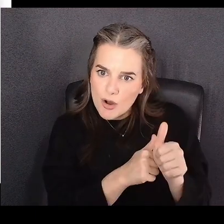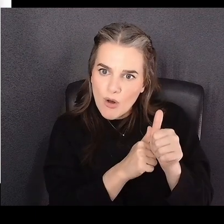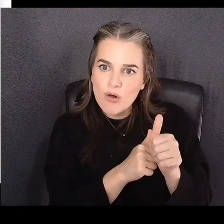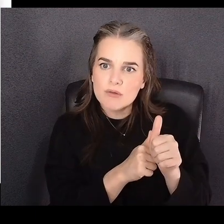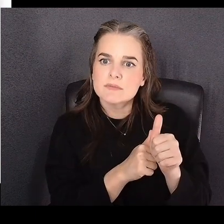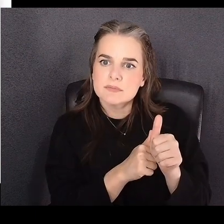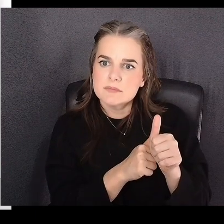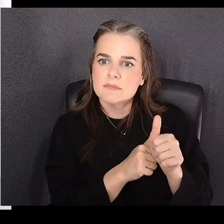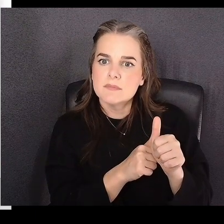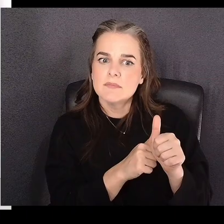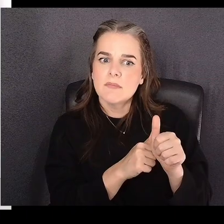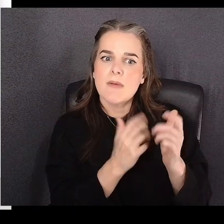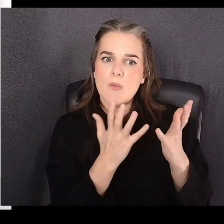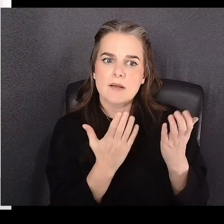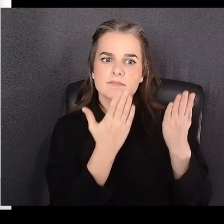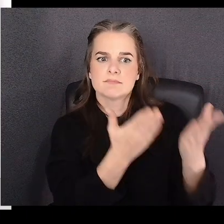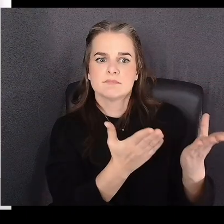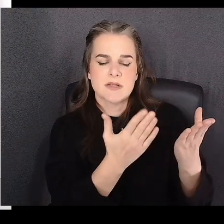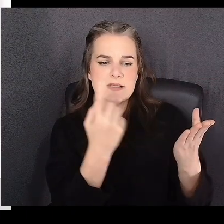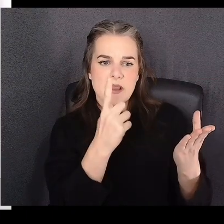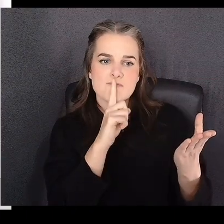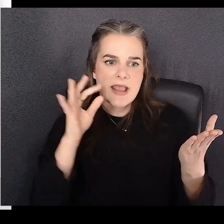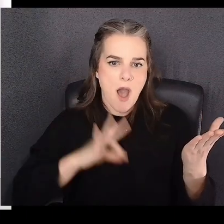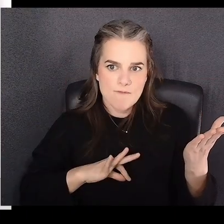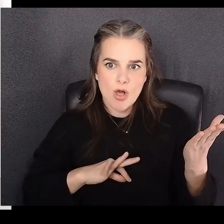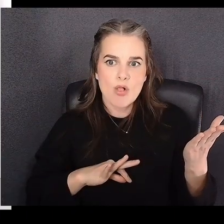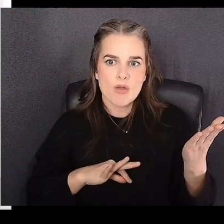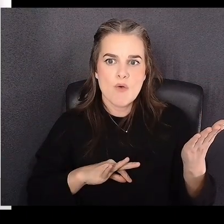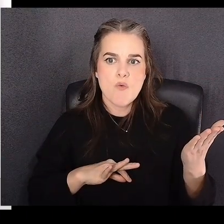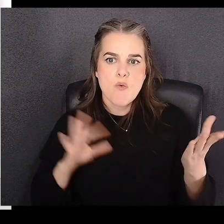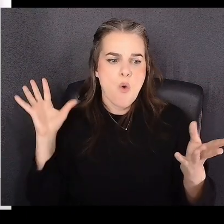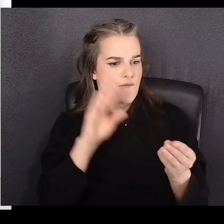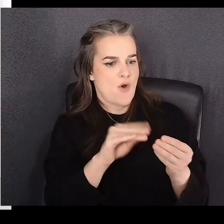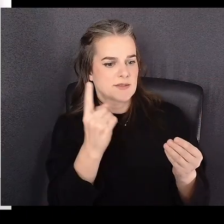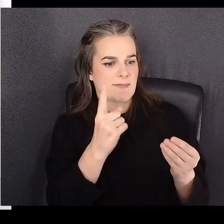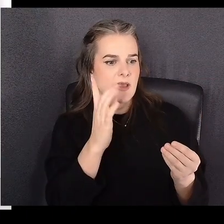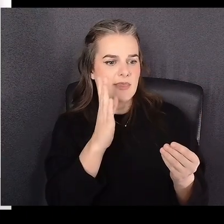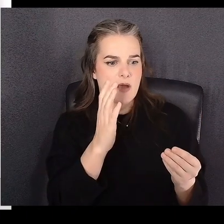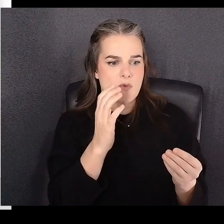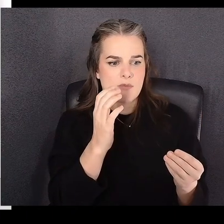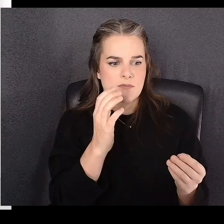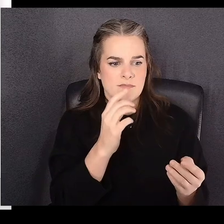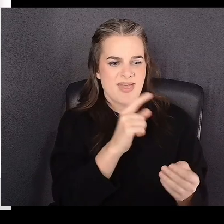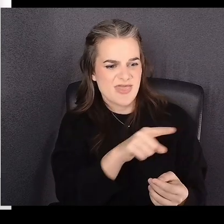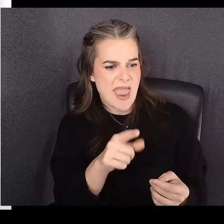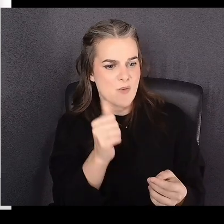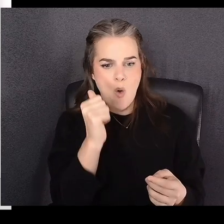and overall something that they won't abandon and want to use,